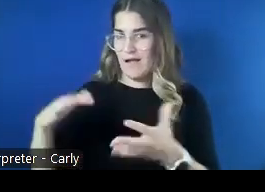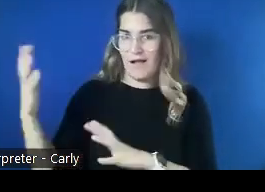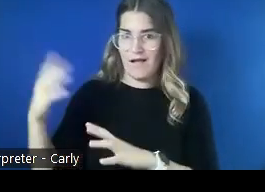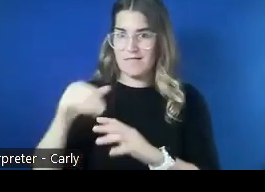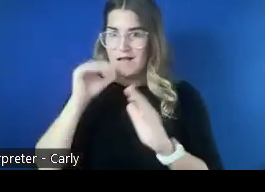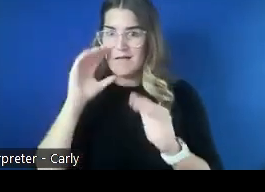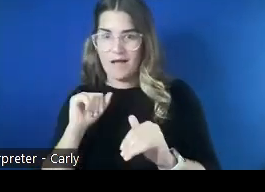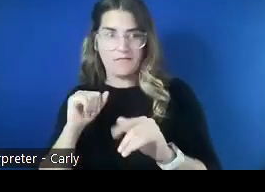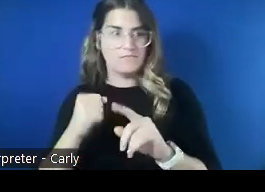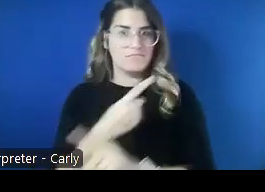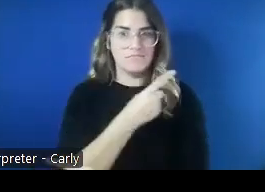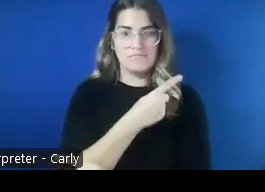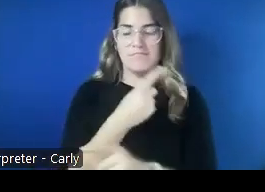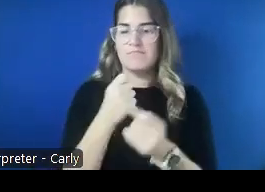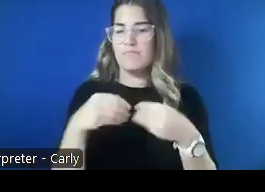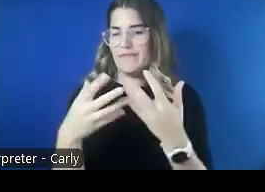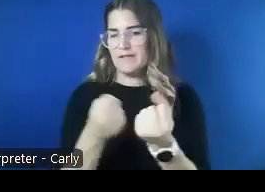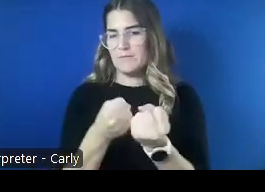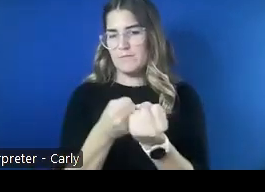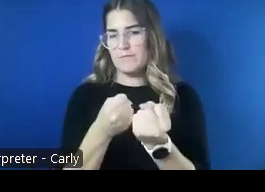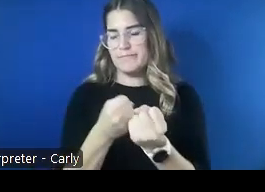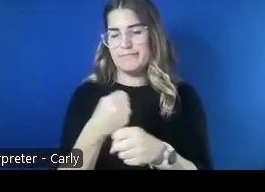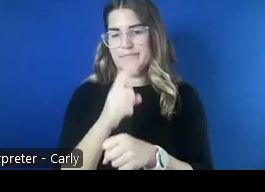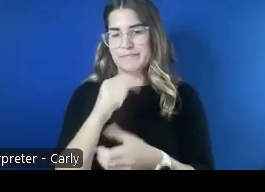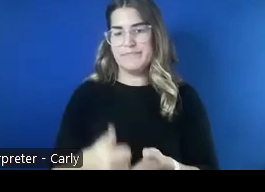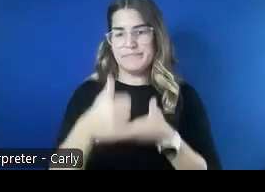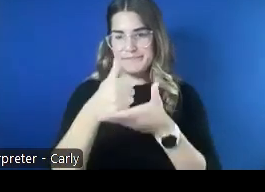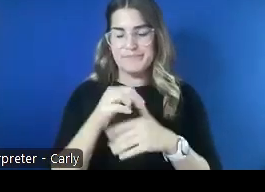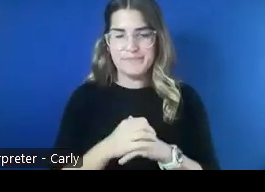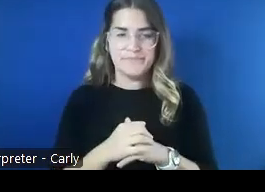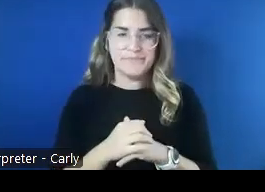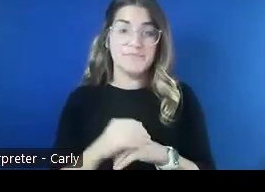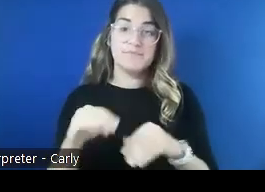uh some support around that is really helpful it also uh gives us an opport the consultation